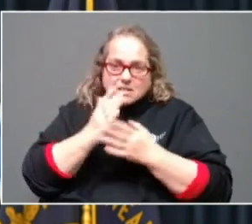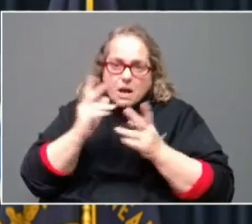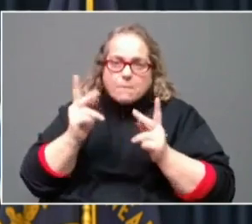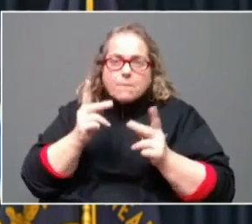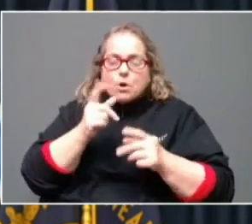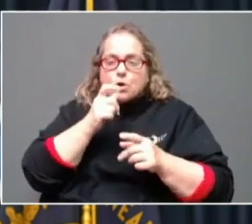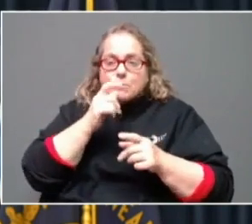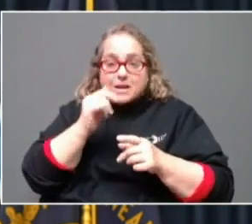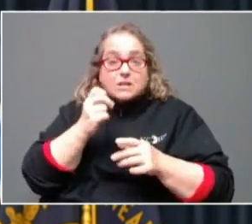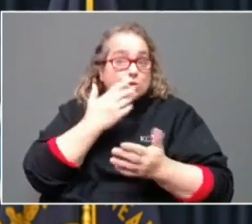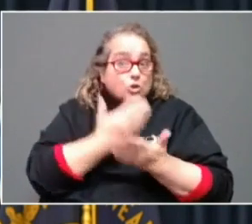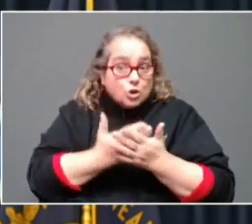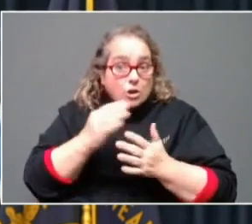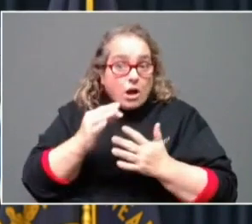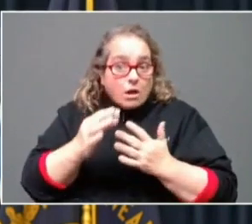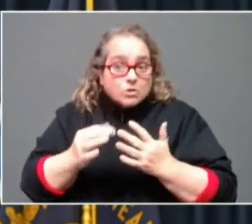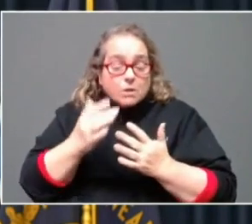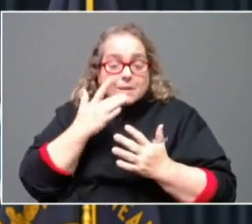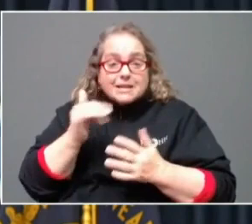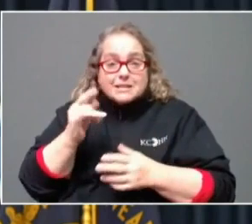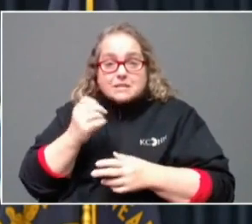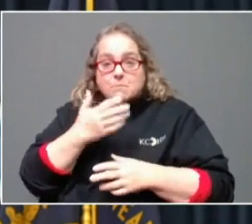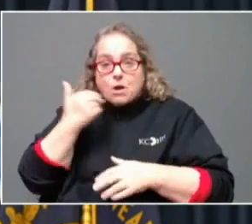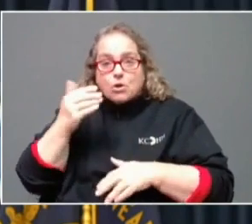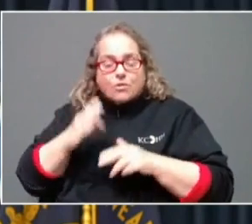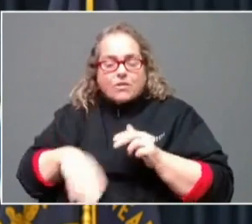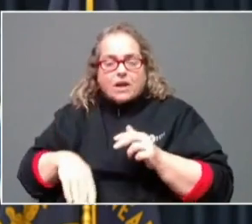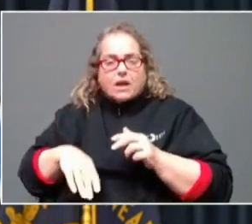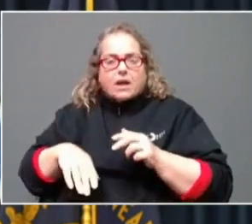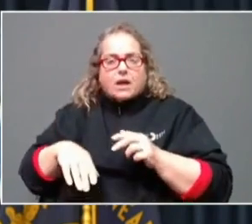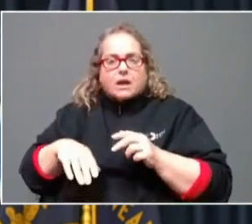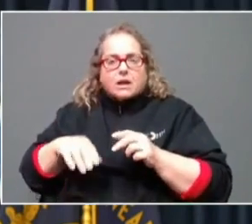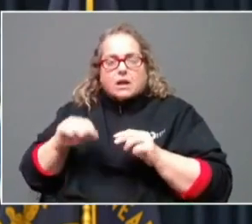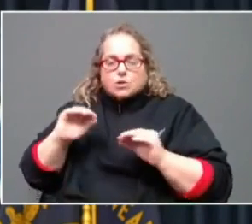though because it's it's better than the alternative If you are 50 or older